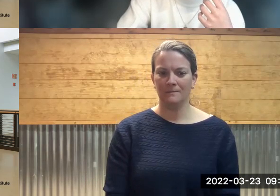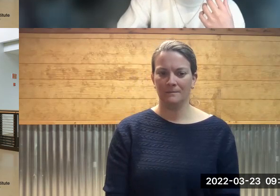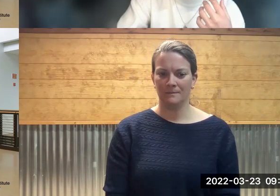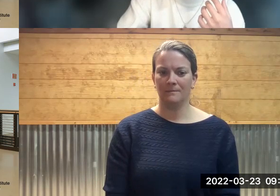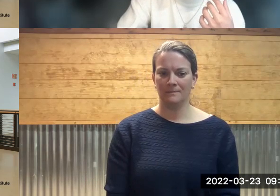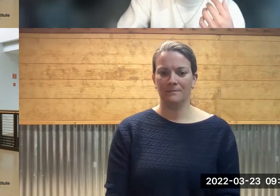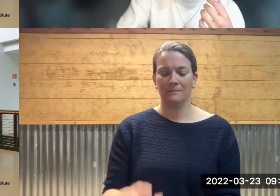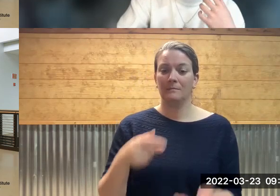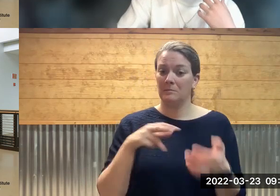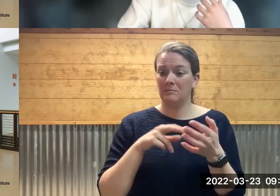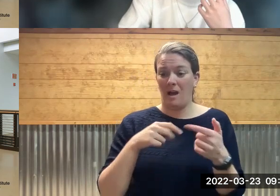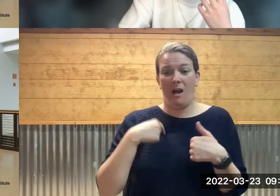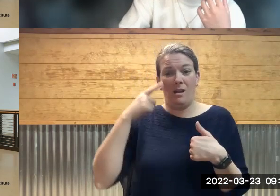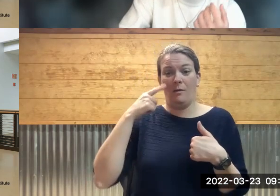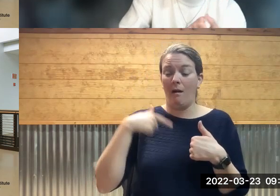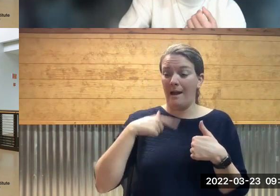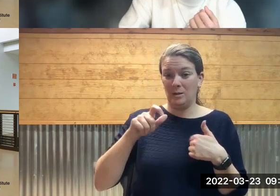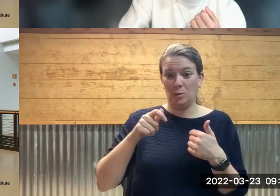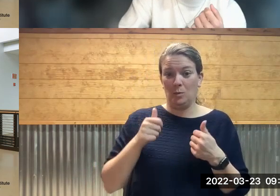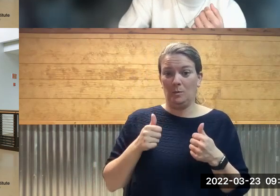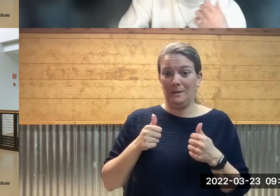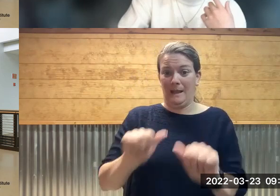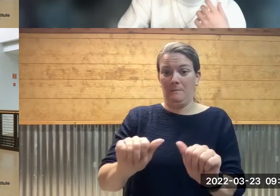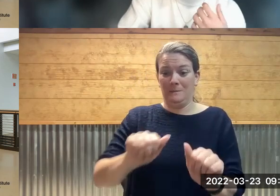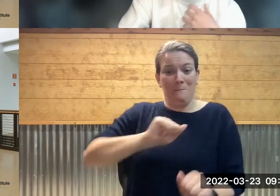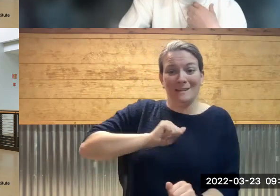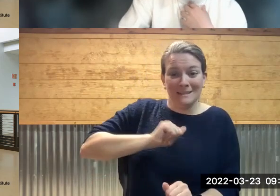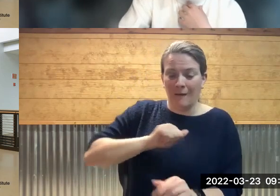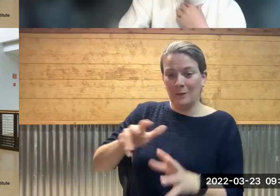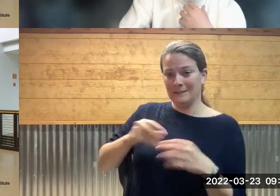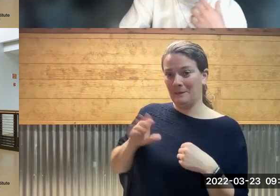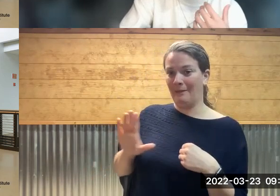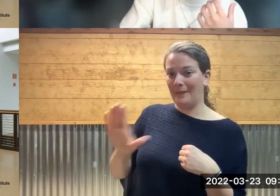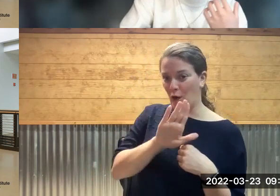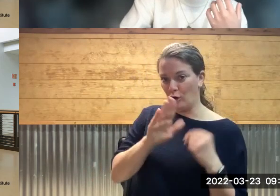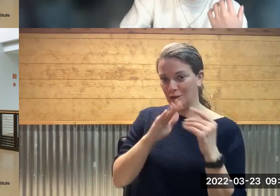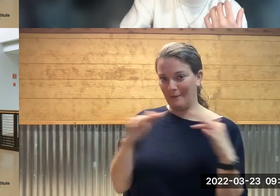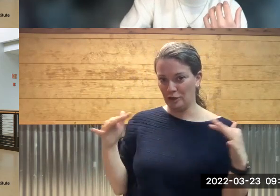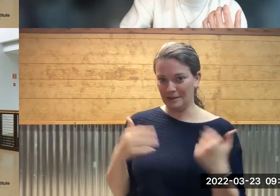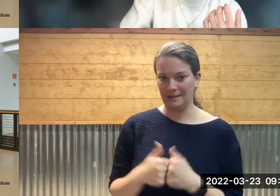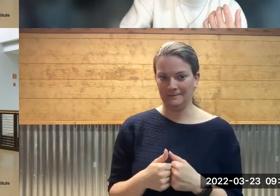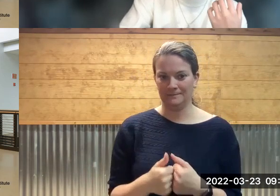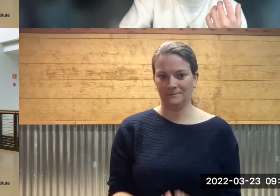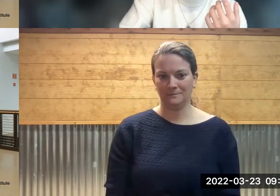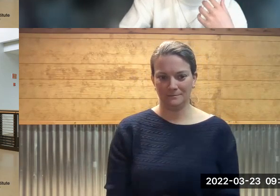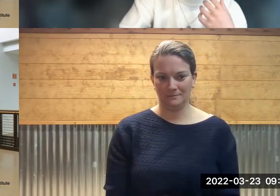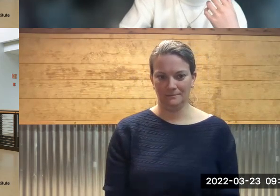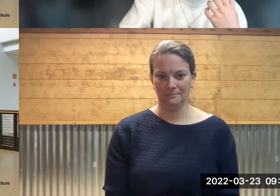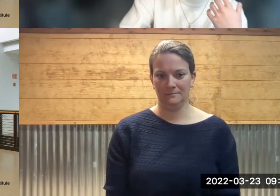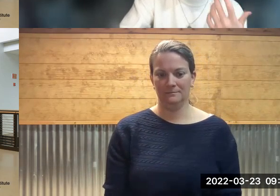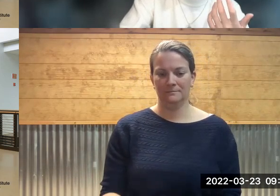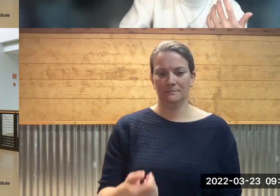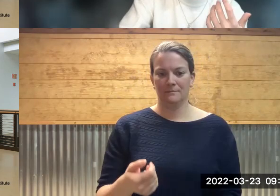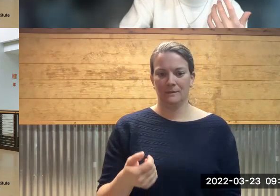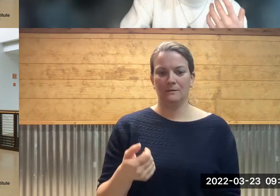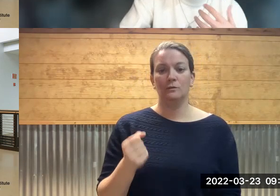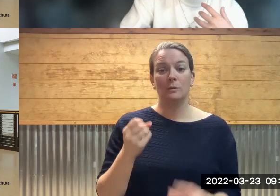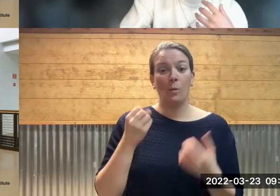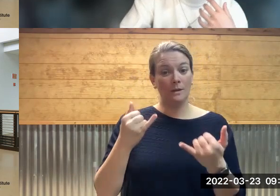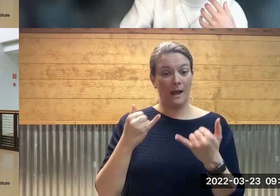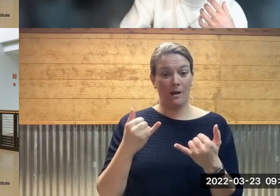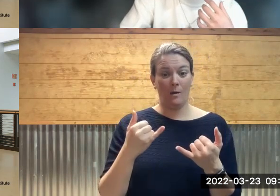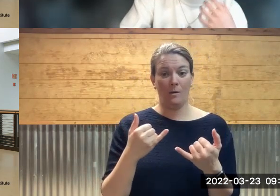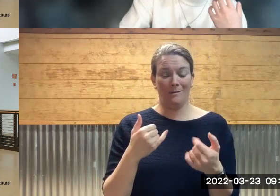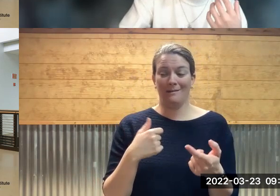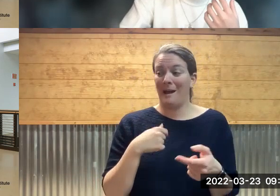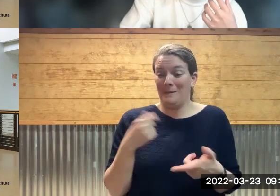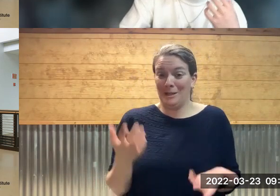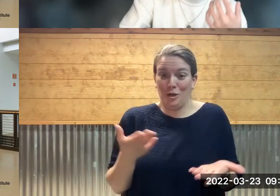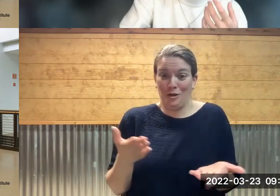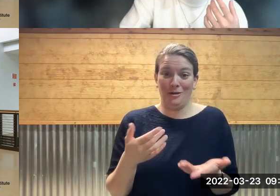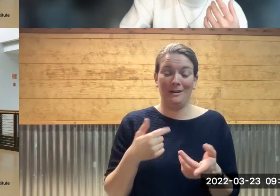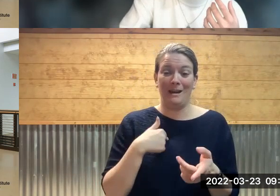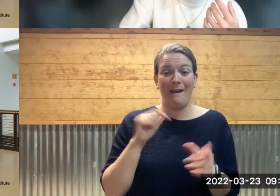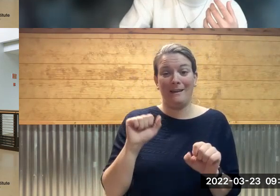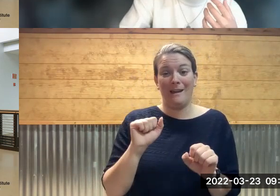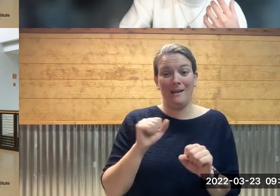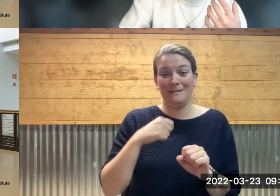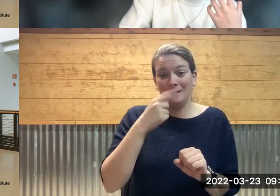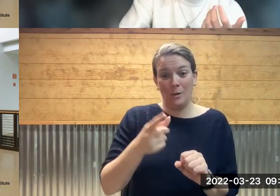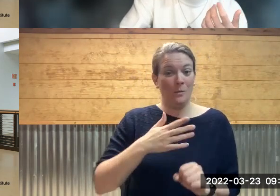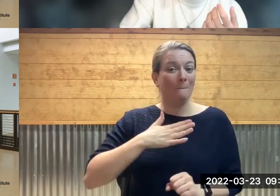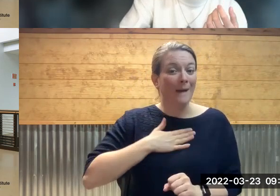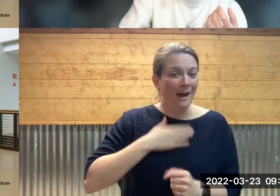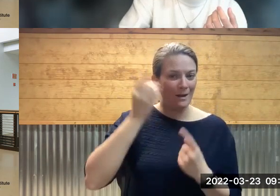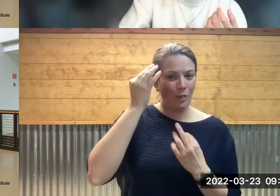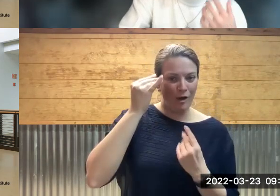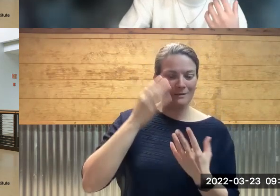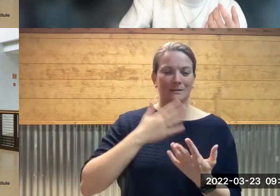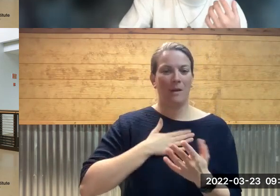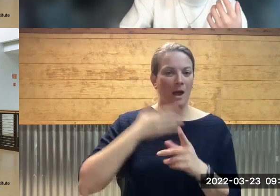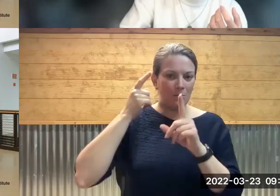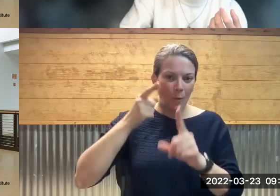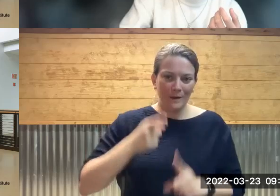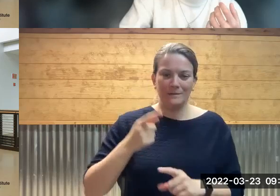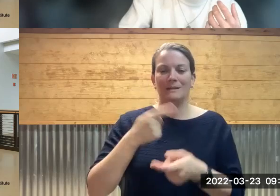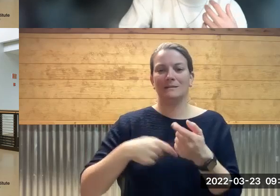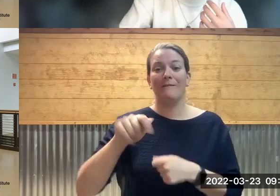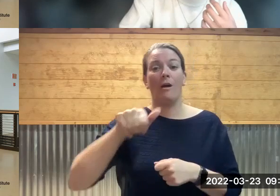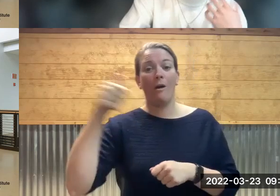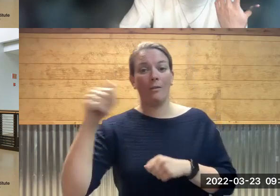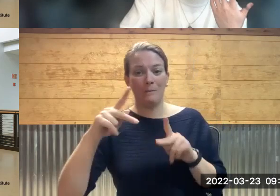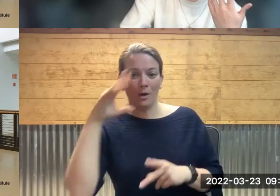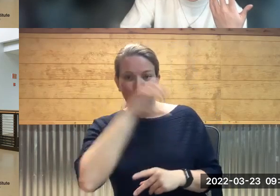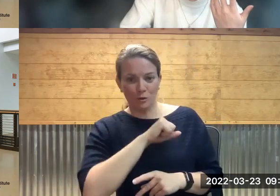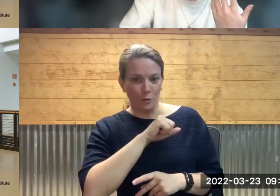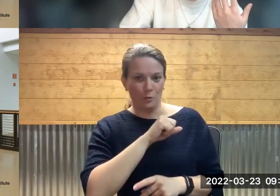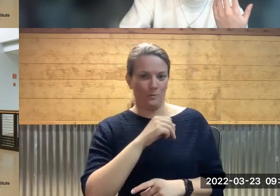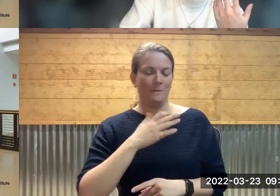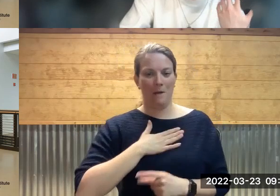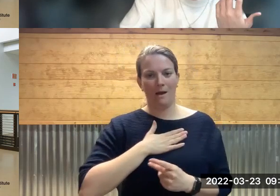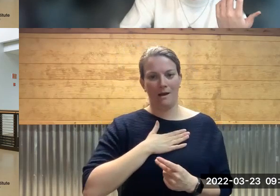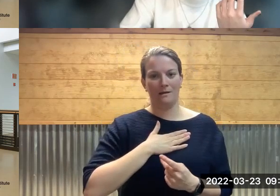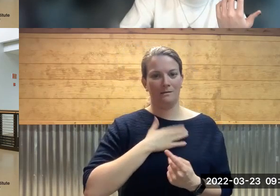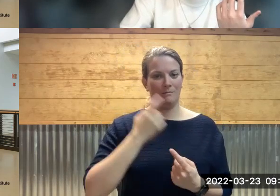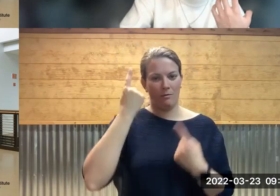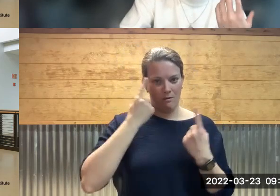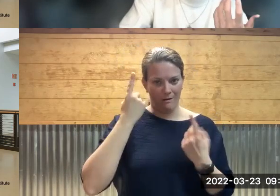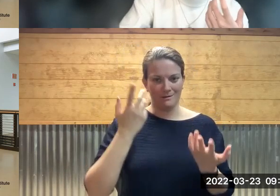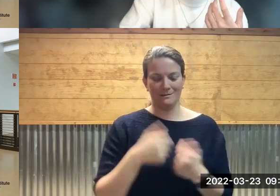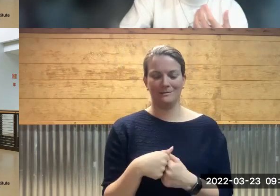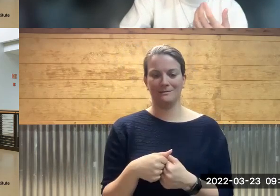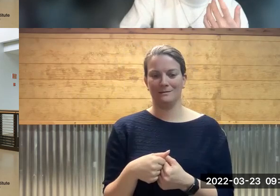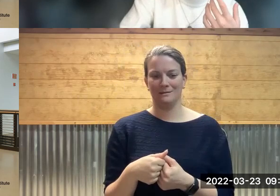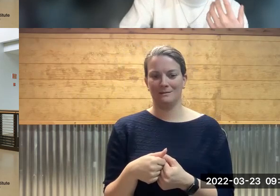Efforts at accepting diversity it's and it left not to the point where I can hear be here today, and give you my own point and my own thoughts, rather than having people assume that what I think now and go on lay your own